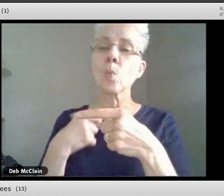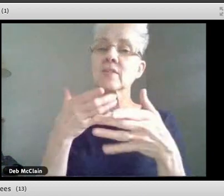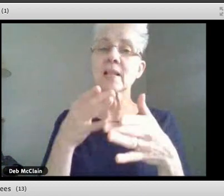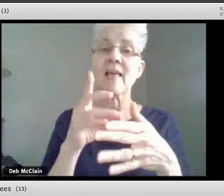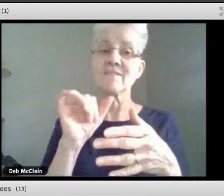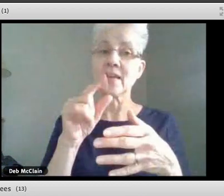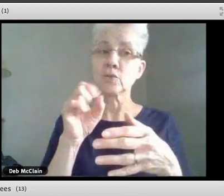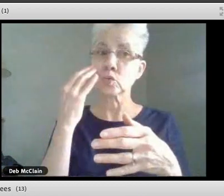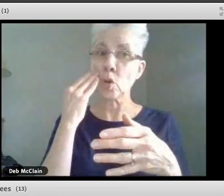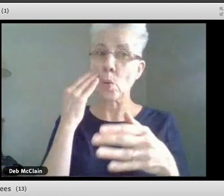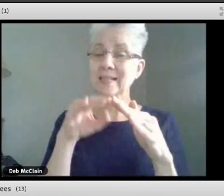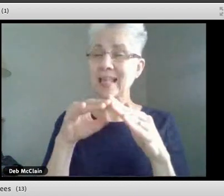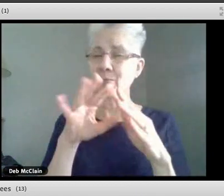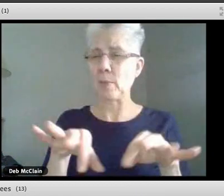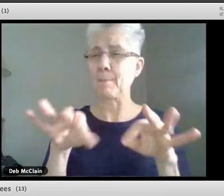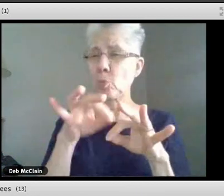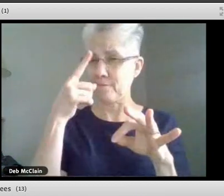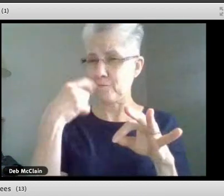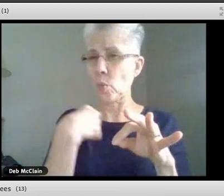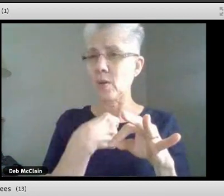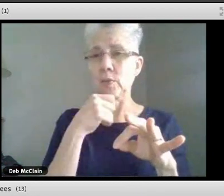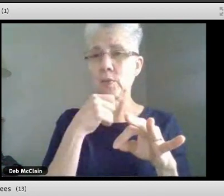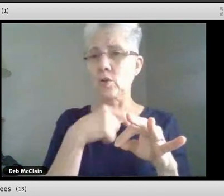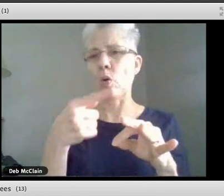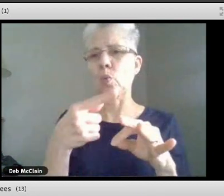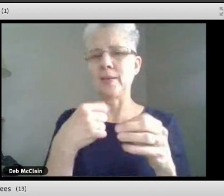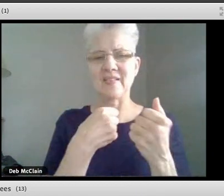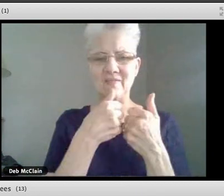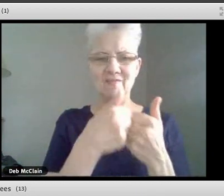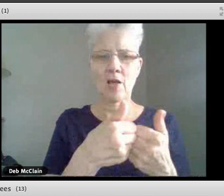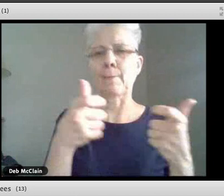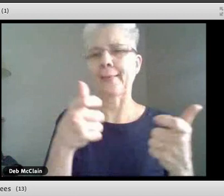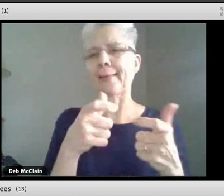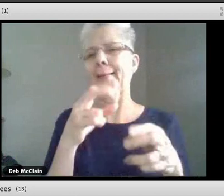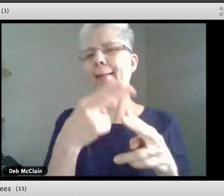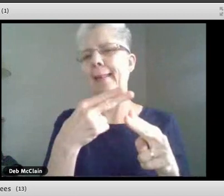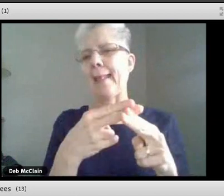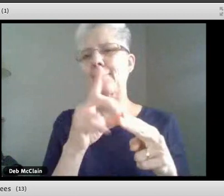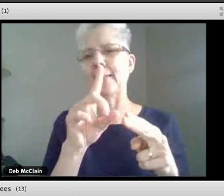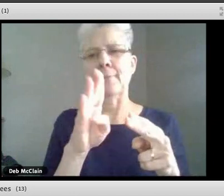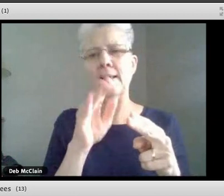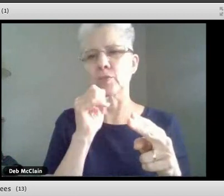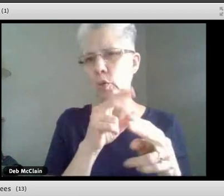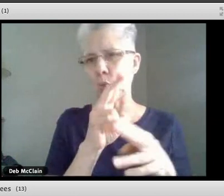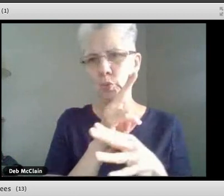to those big-name database vendors, right? So we want to make sure that the PDFs are accessible,